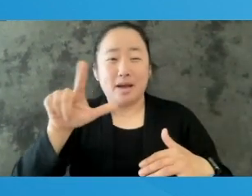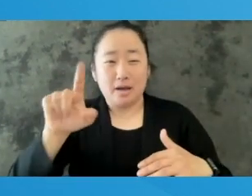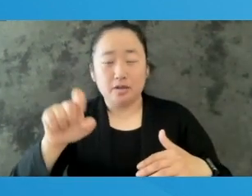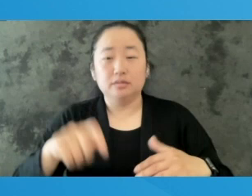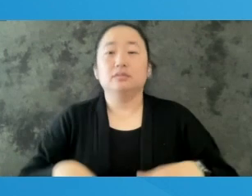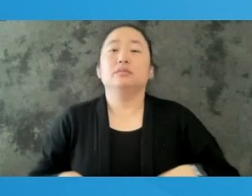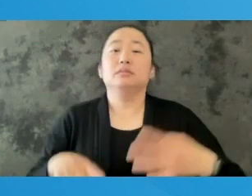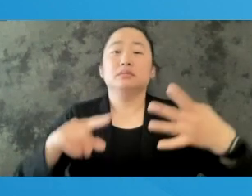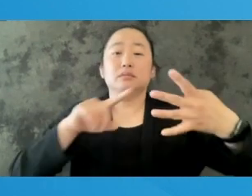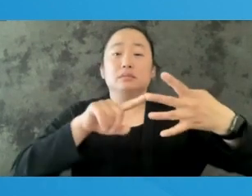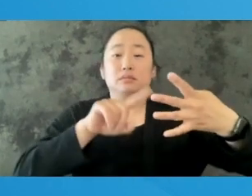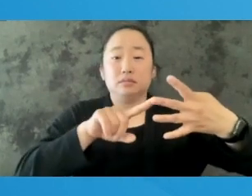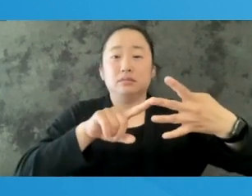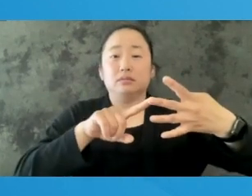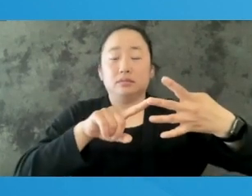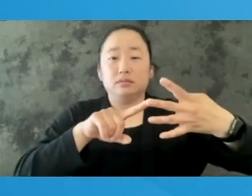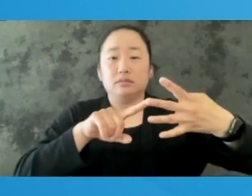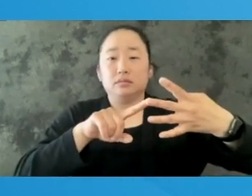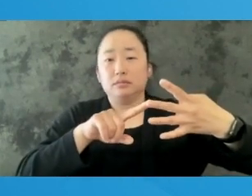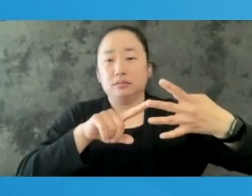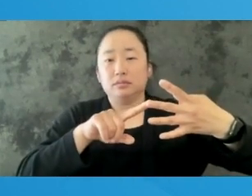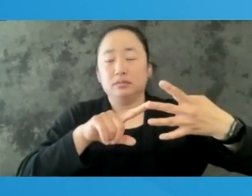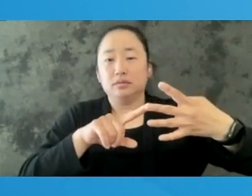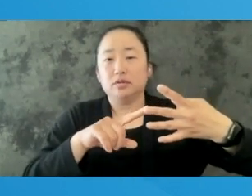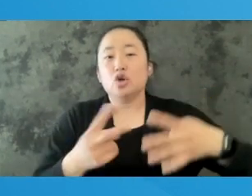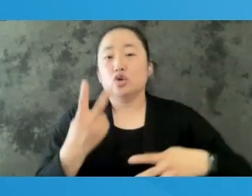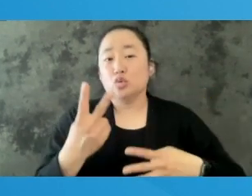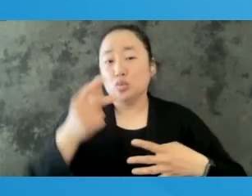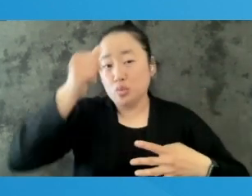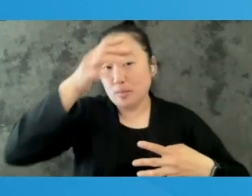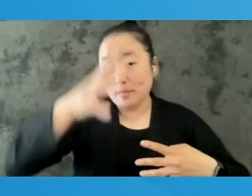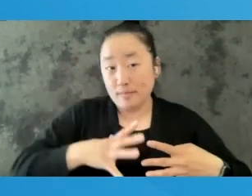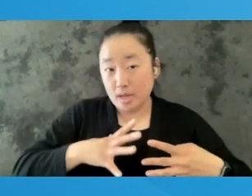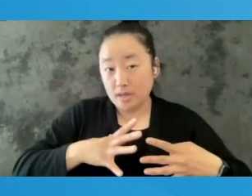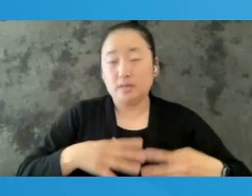The next one is titled Two Men.